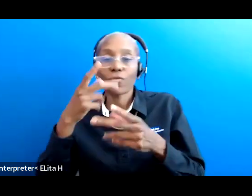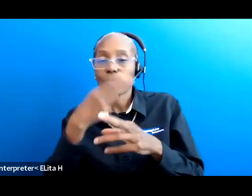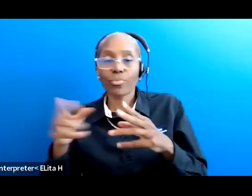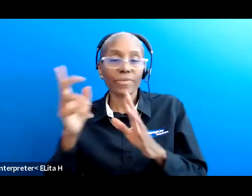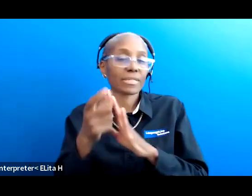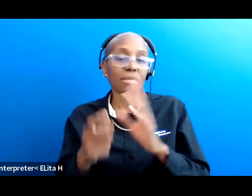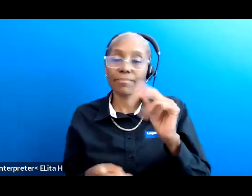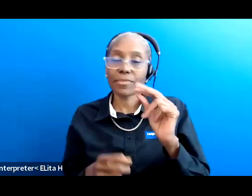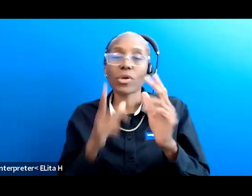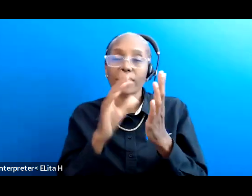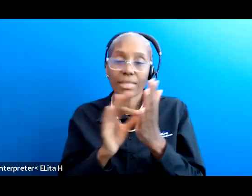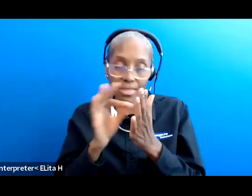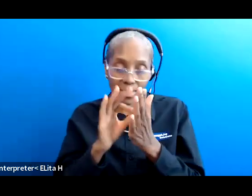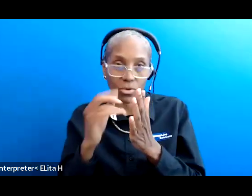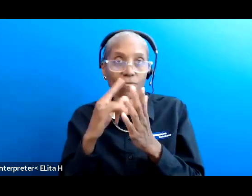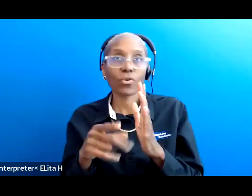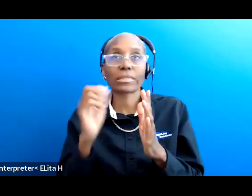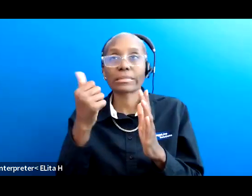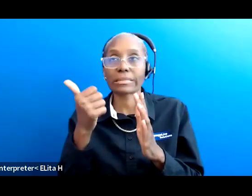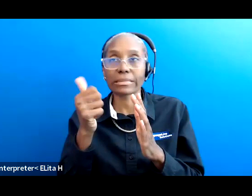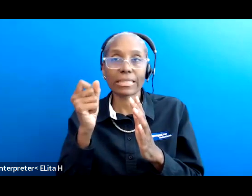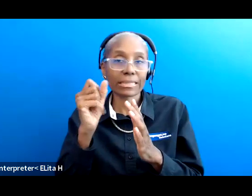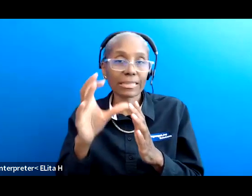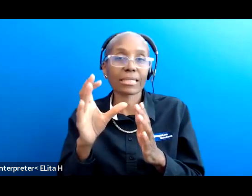It's like counting for 10 seconds, work up to 20 seconds,